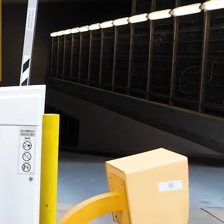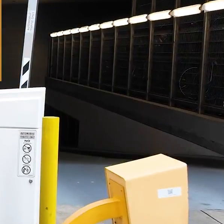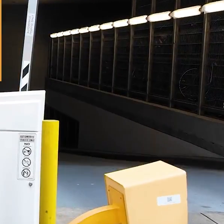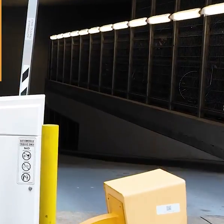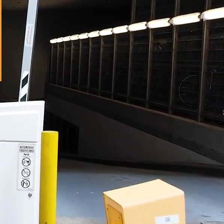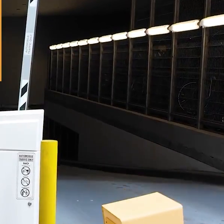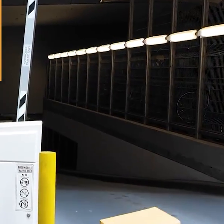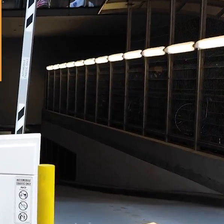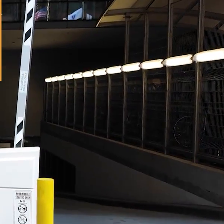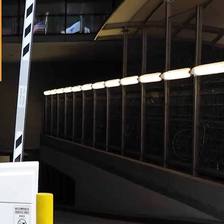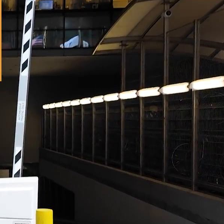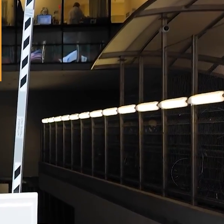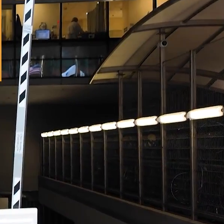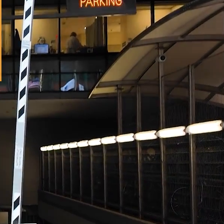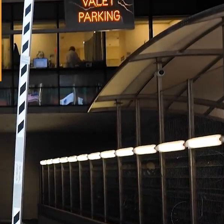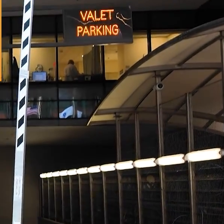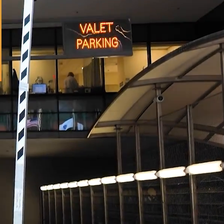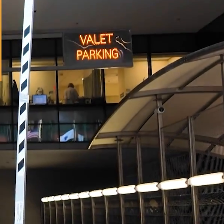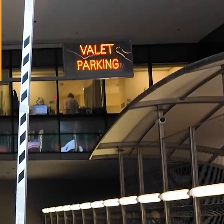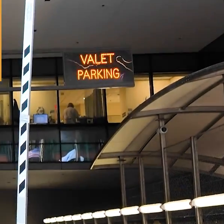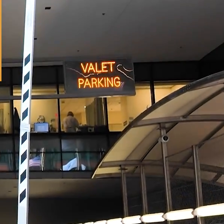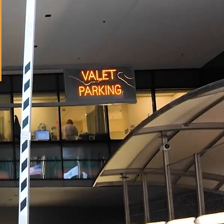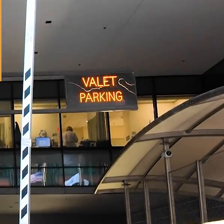You can follow the signs for valet parking